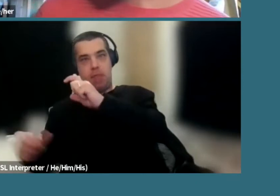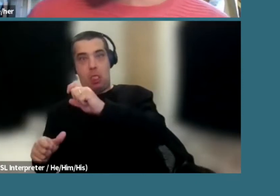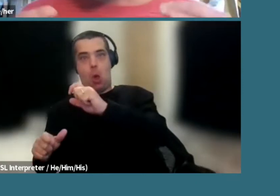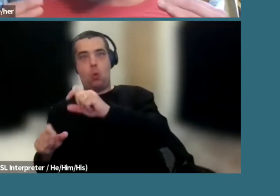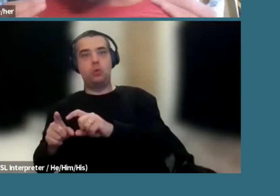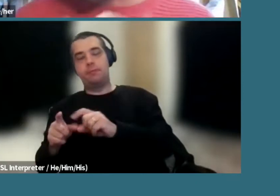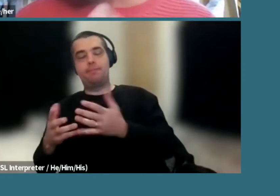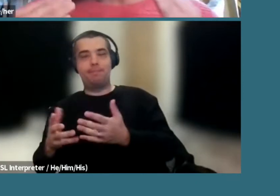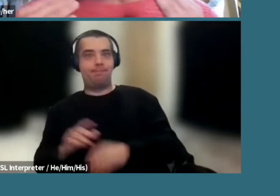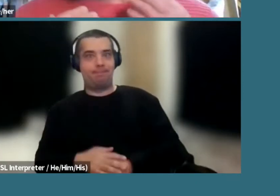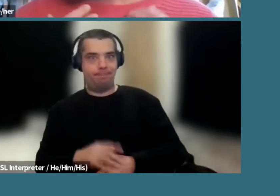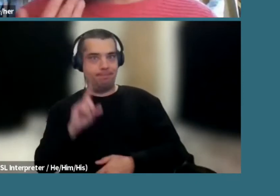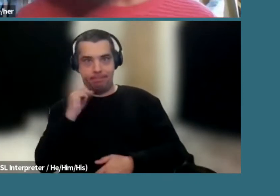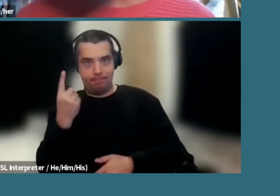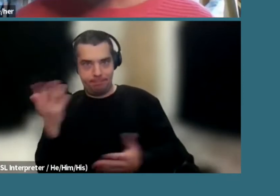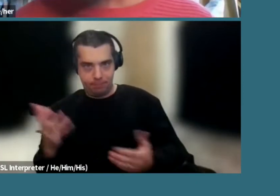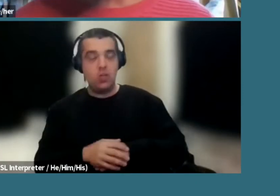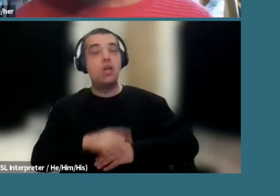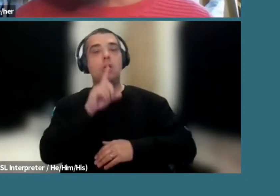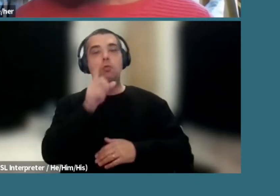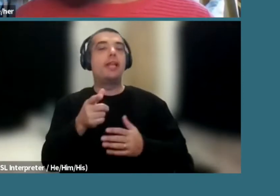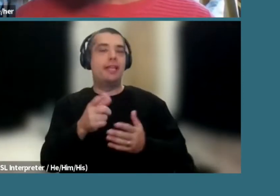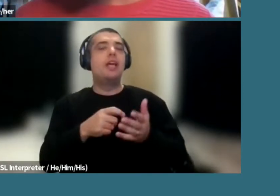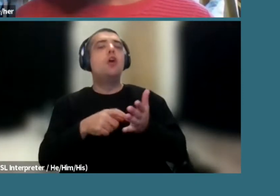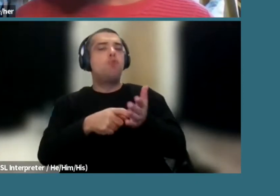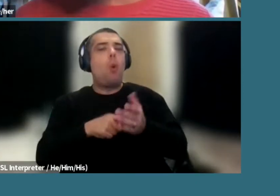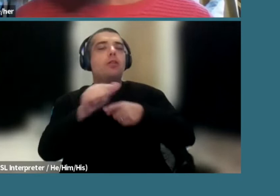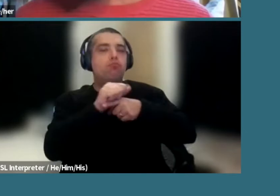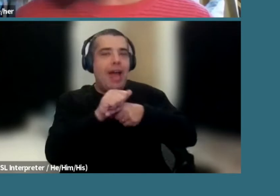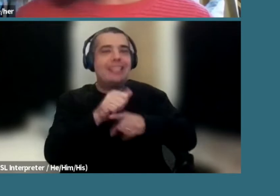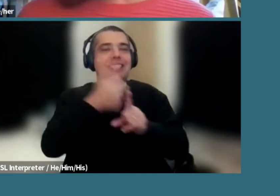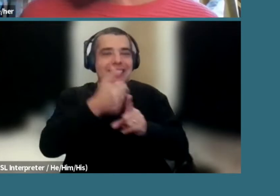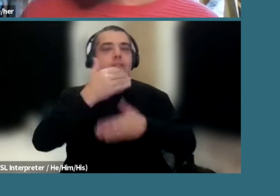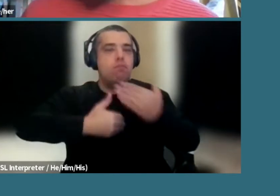It takes a little bit of practice, and it's a process, but keeping those three